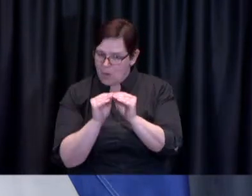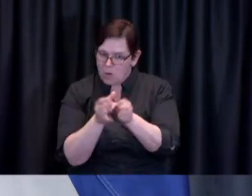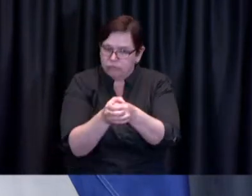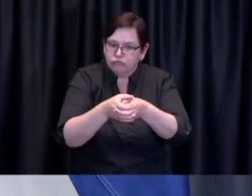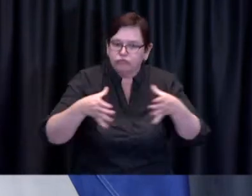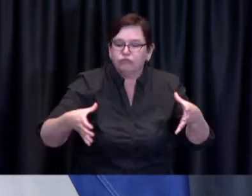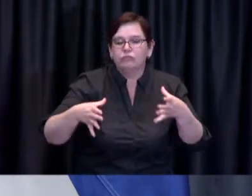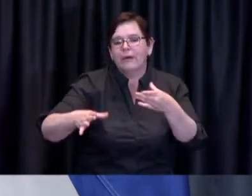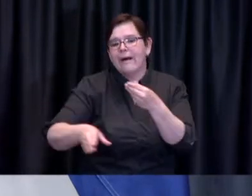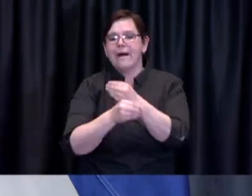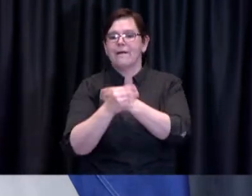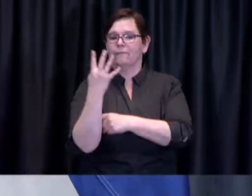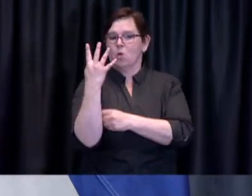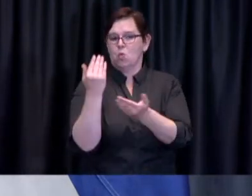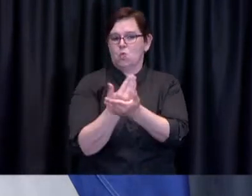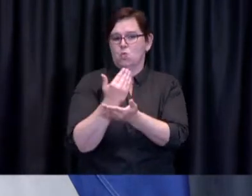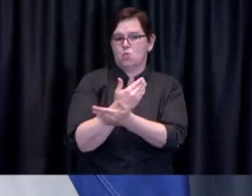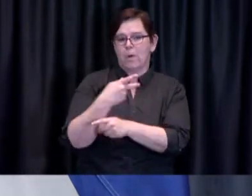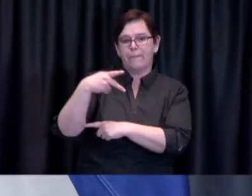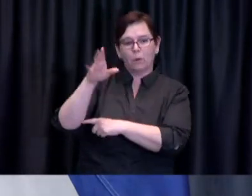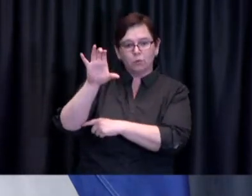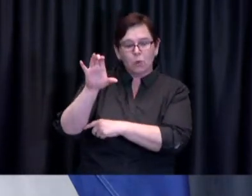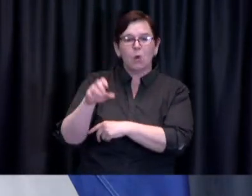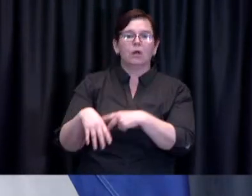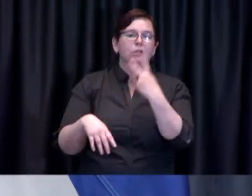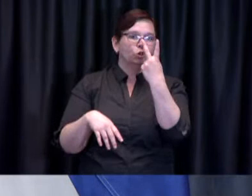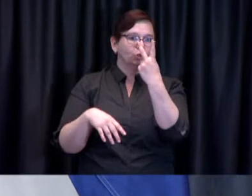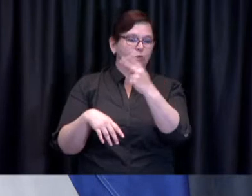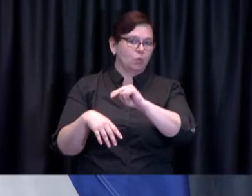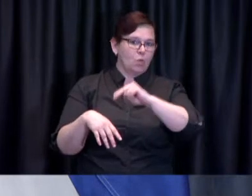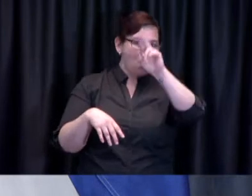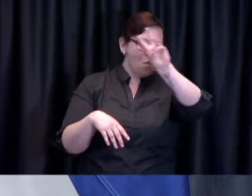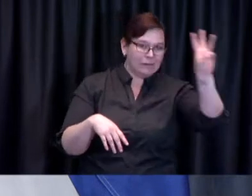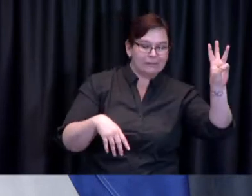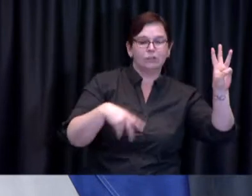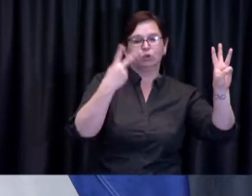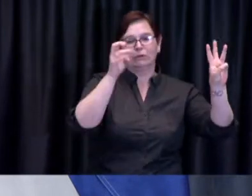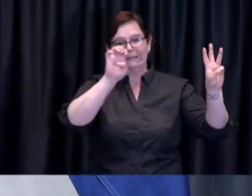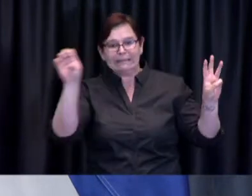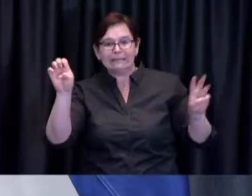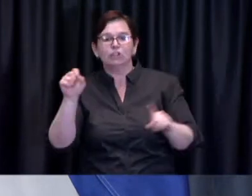the northwest two in the east North York and Scarborough and to the M5T